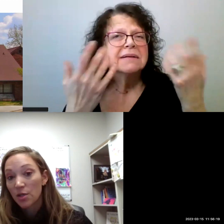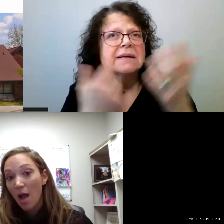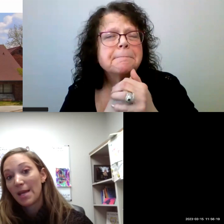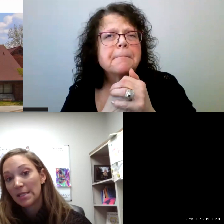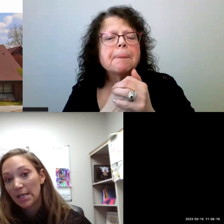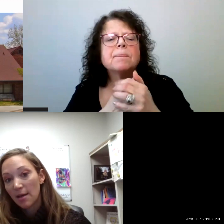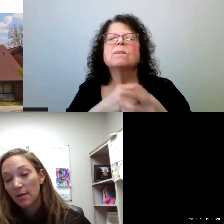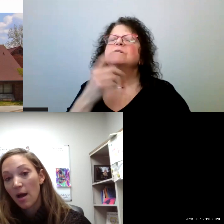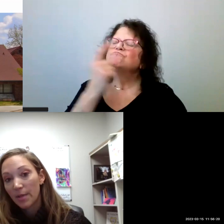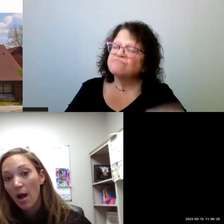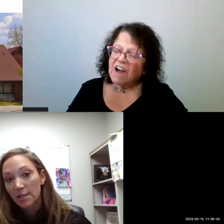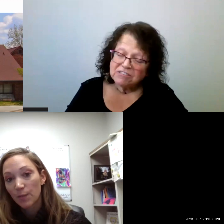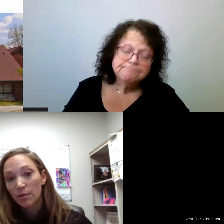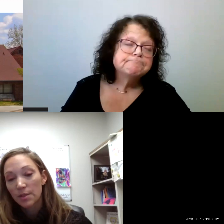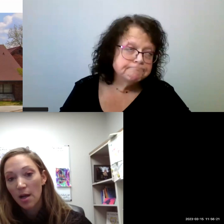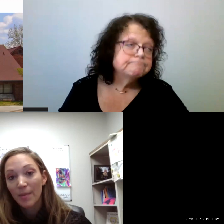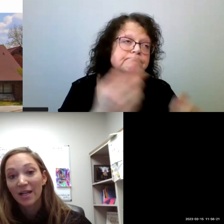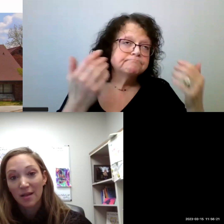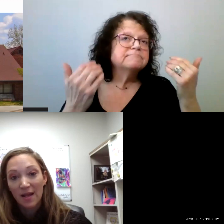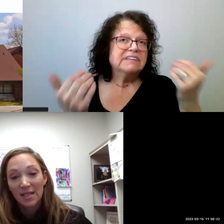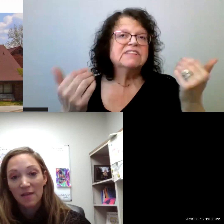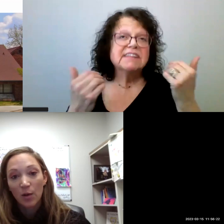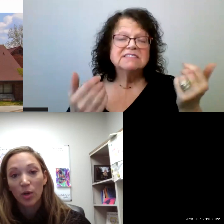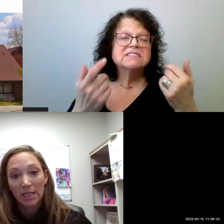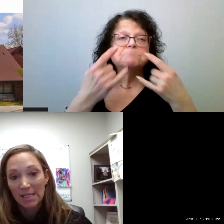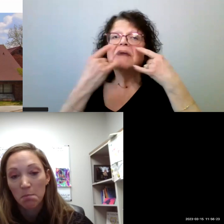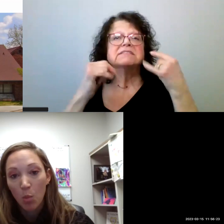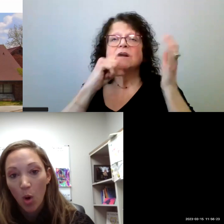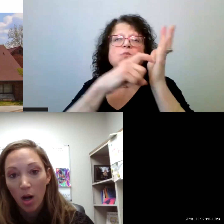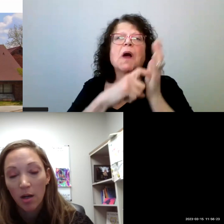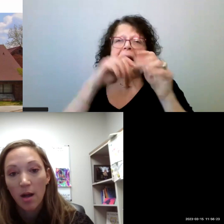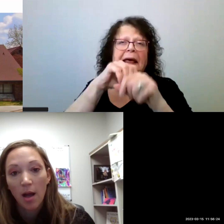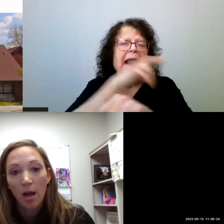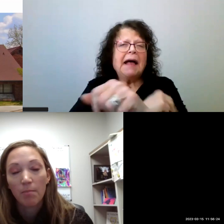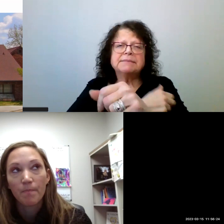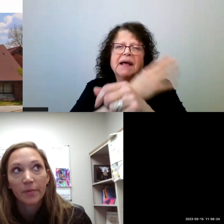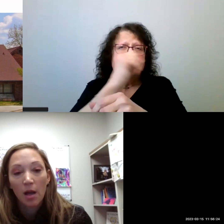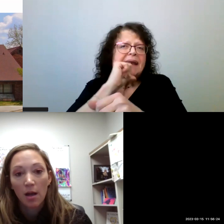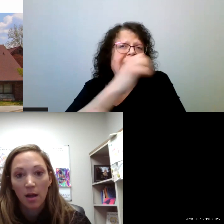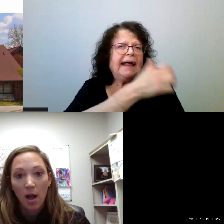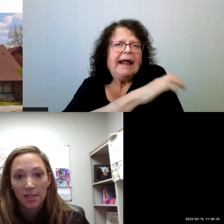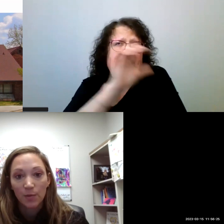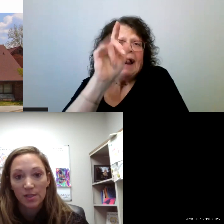masked are not mandated in hospitals, in clinics, and I think we're going to see more hospitals